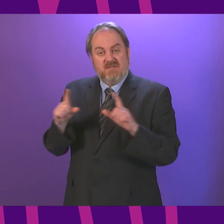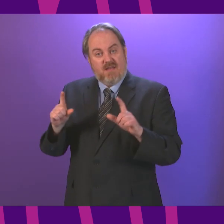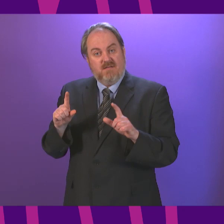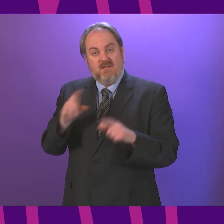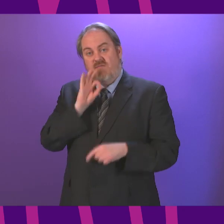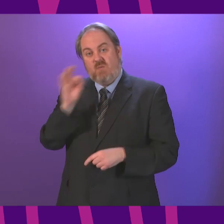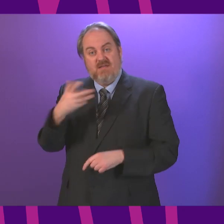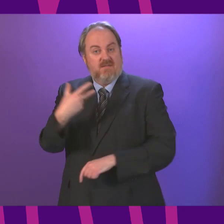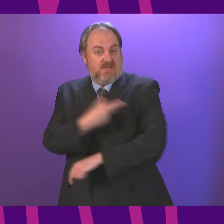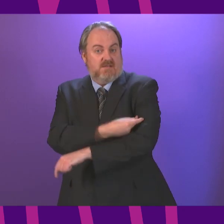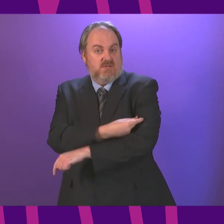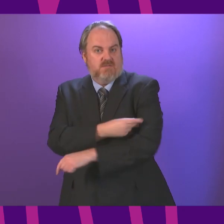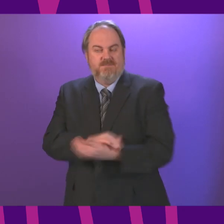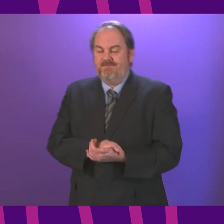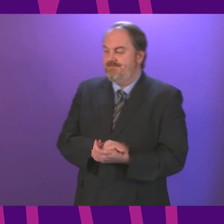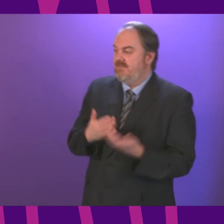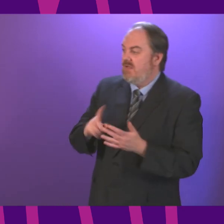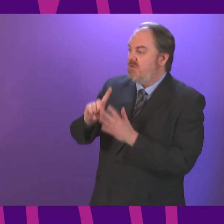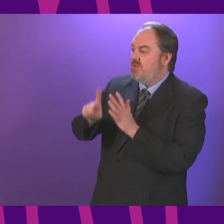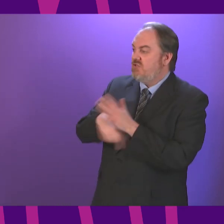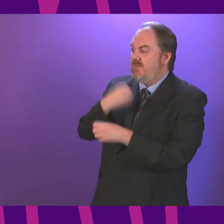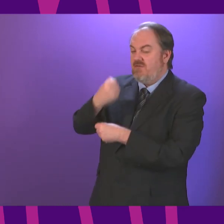Jamie Greene (West Scotland) (Con): To ask the First Minister for what